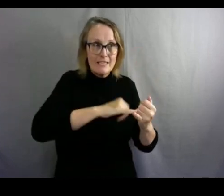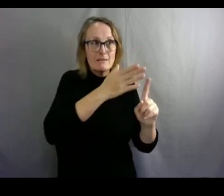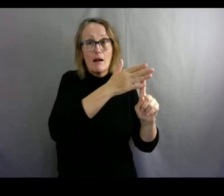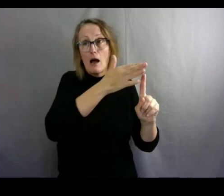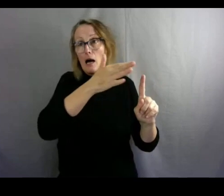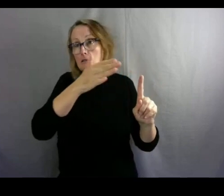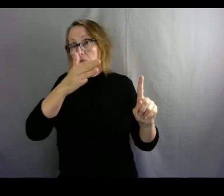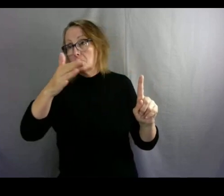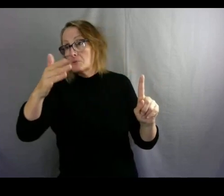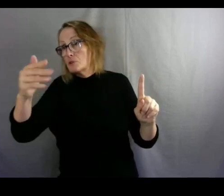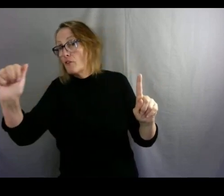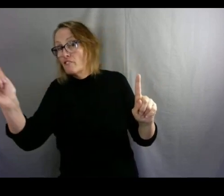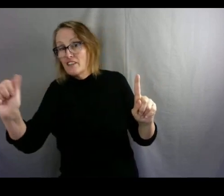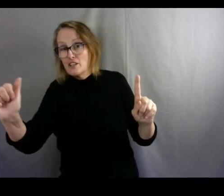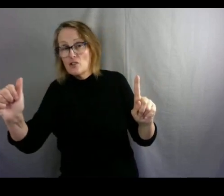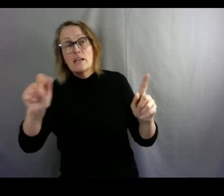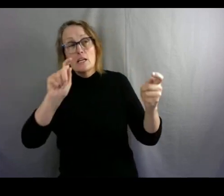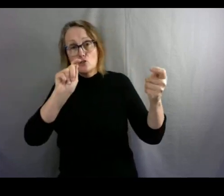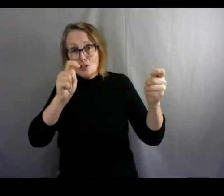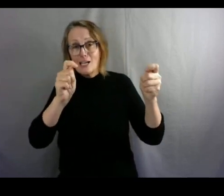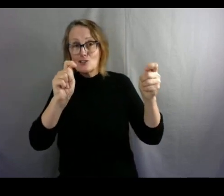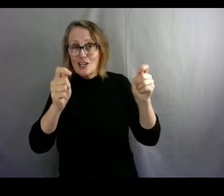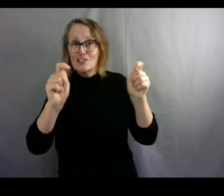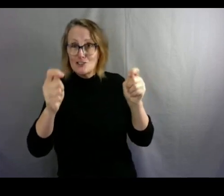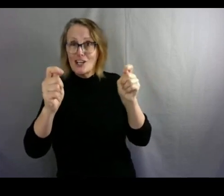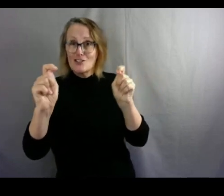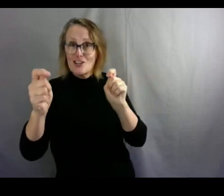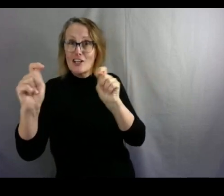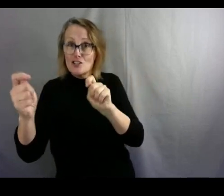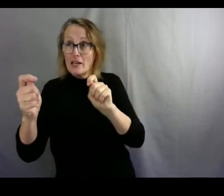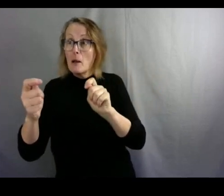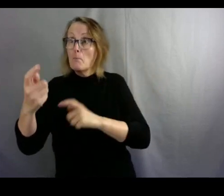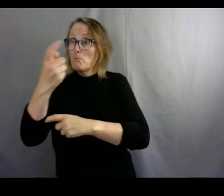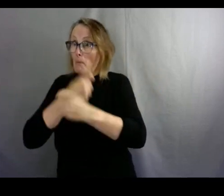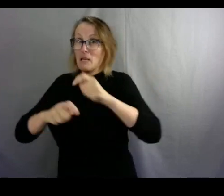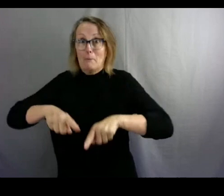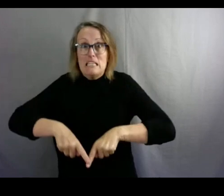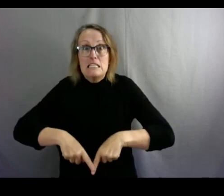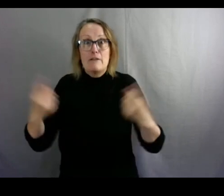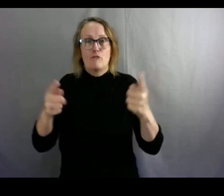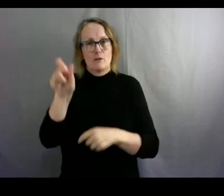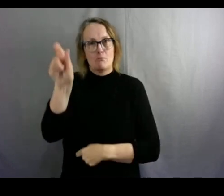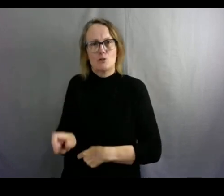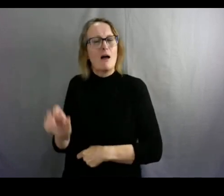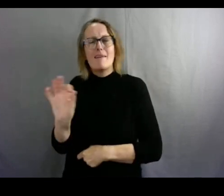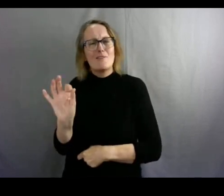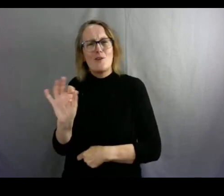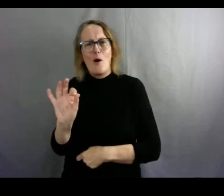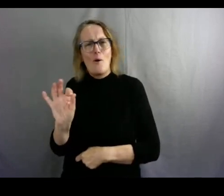but you cannot say, you know, he's a different artist. No, he is very special since the beginning.